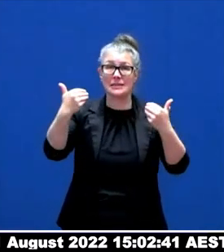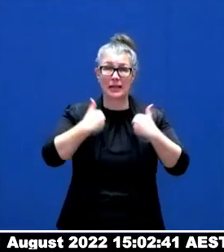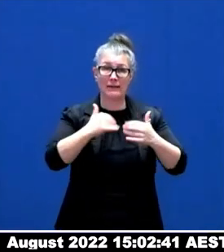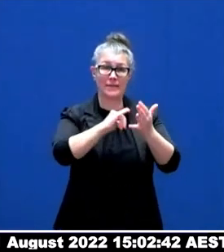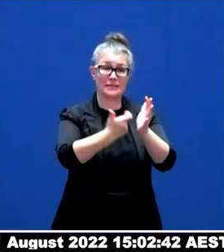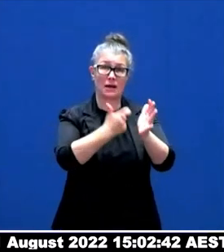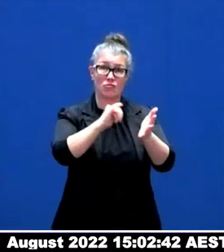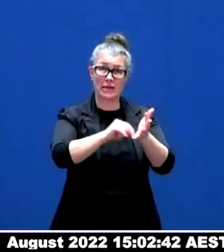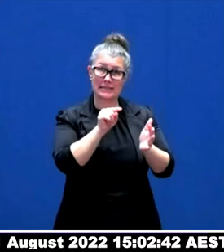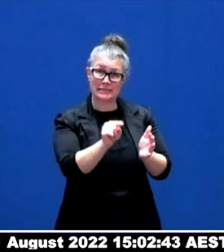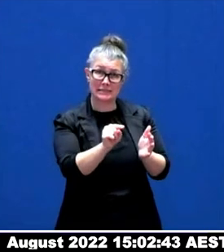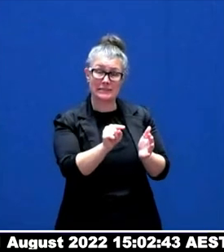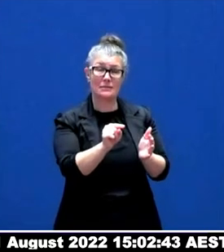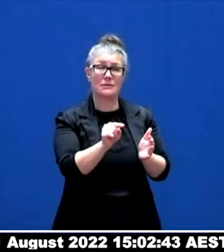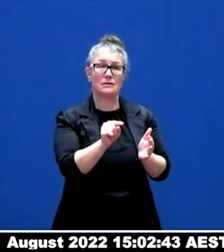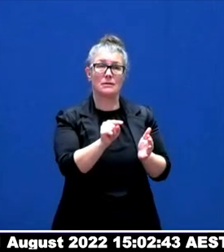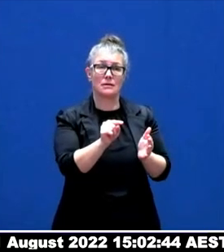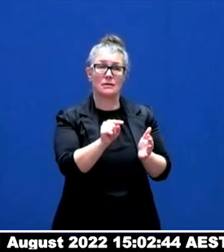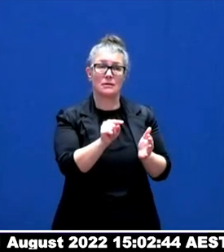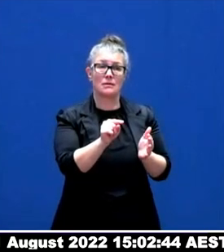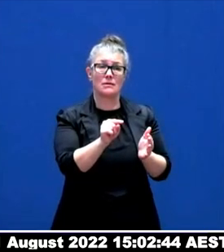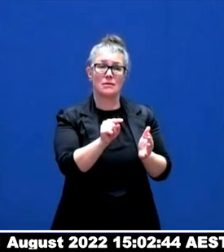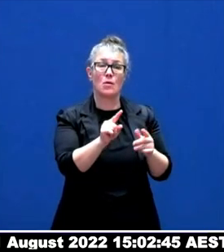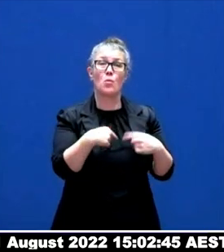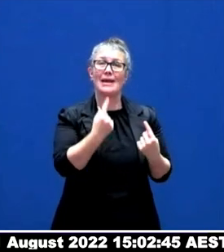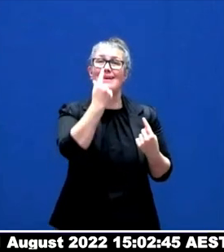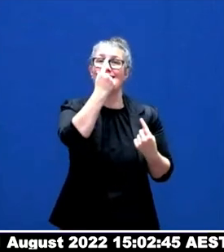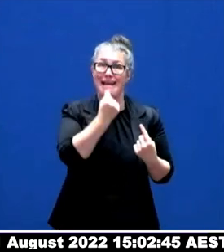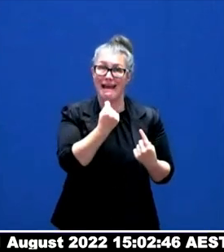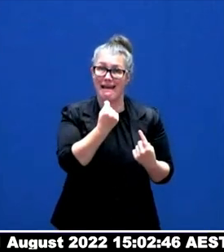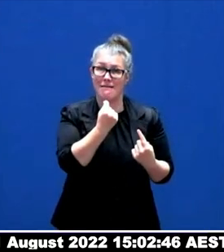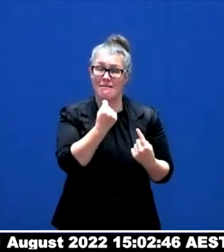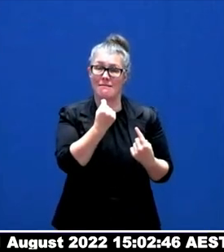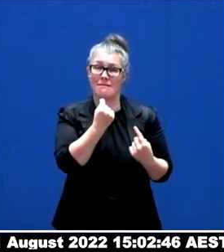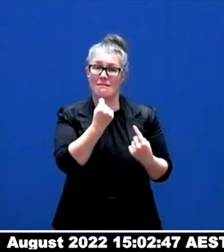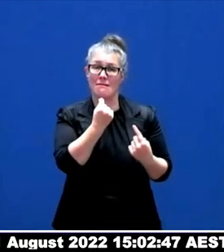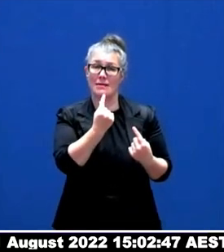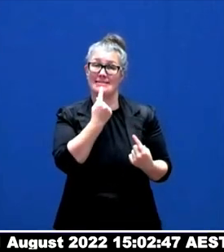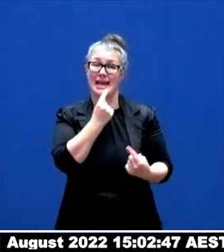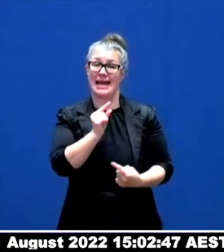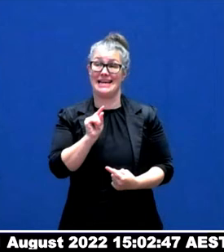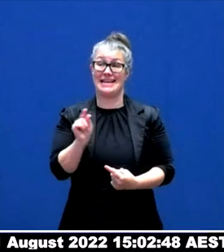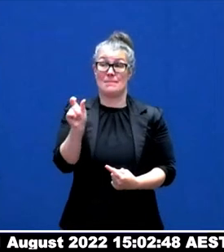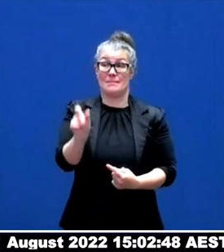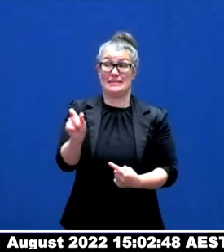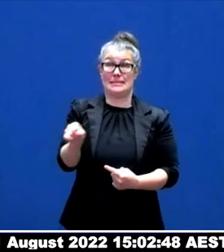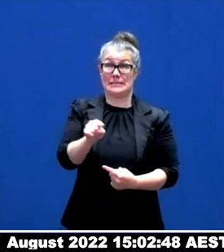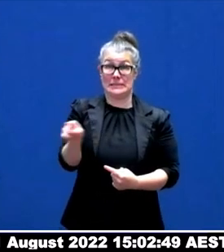SRSs. We have the ability now to put an alert on every participant's record who